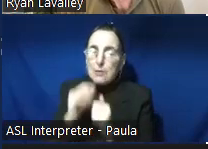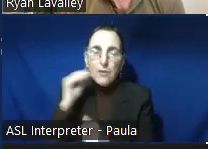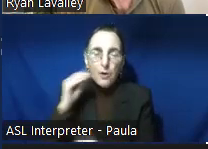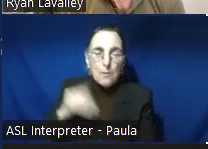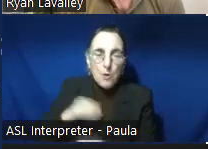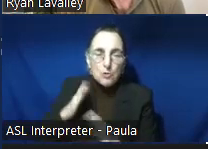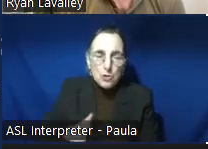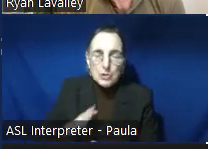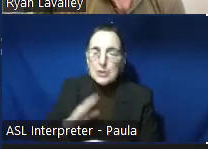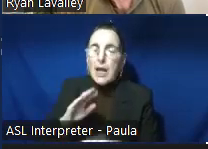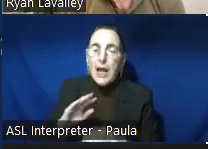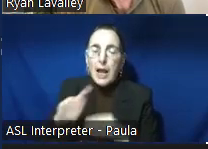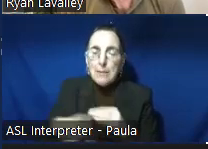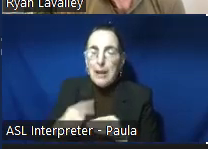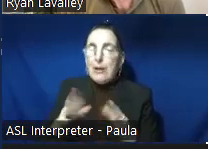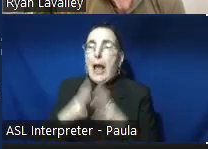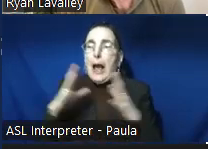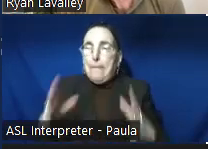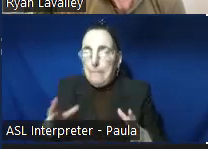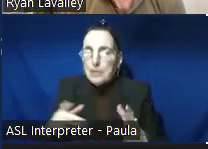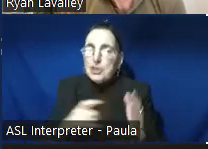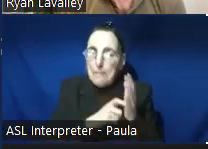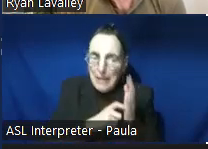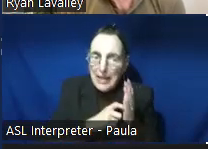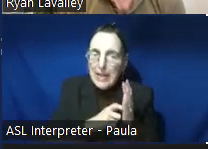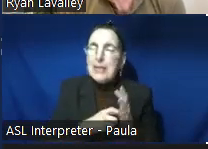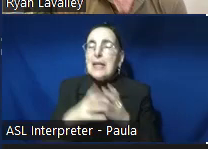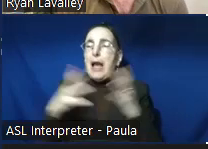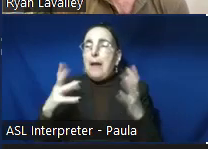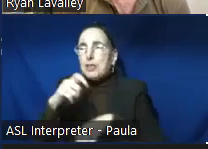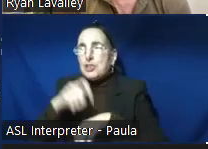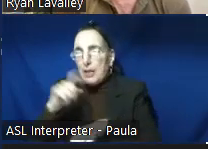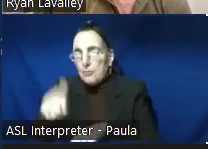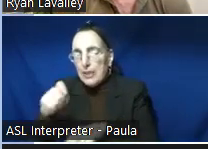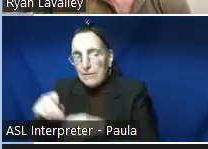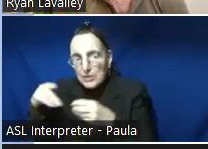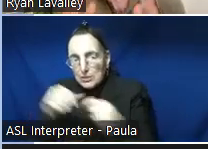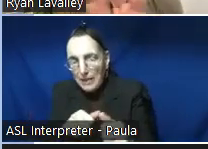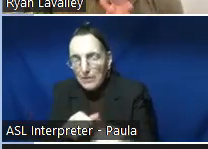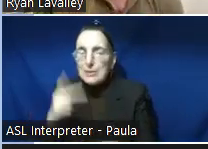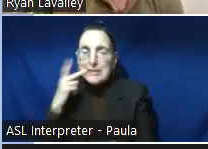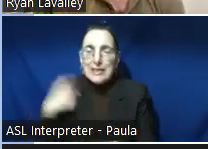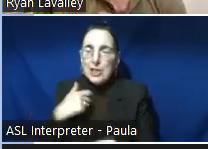demand and time that we are seeing for our county. Ryan will speak more to that next. I will speak briefly and